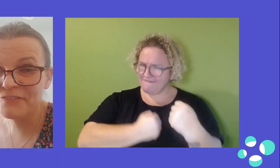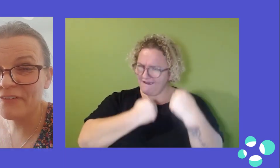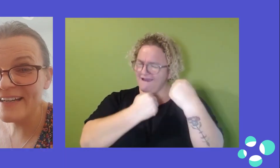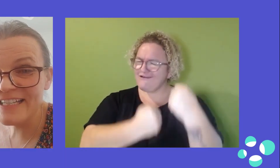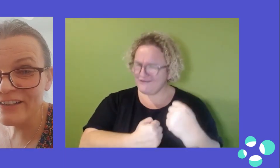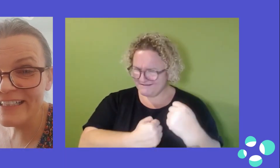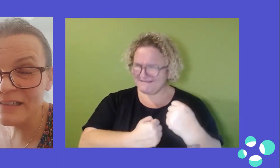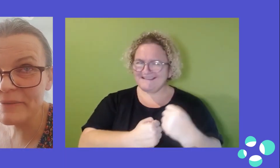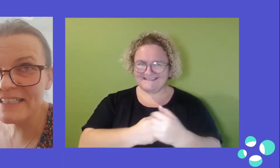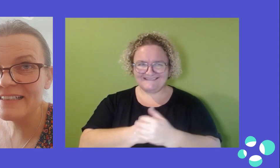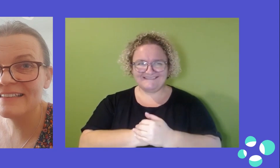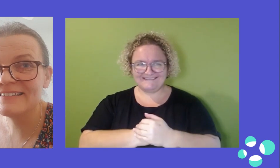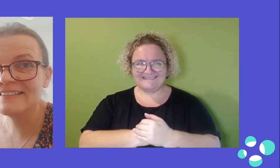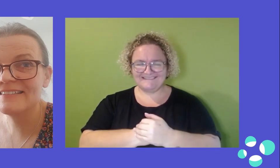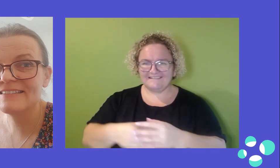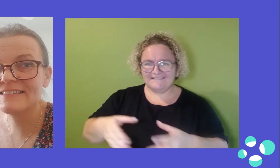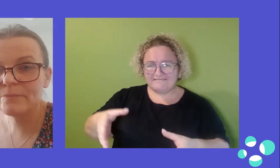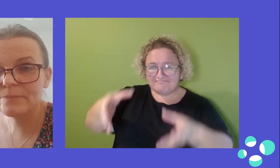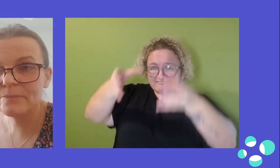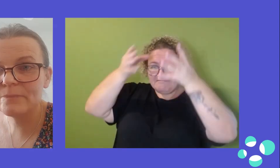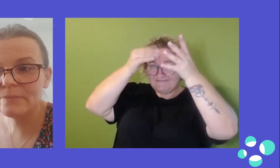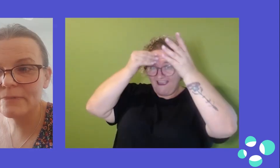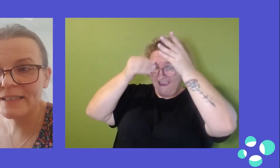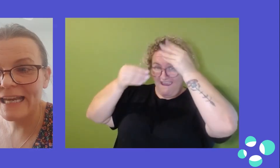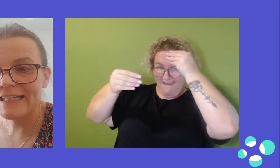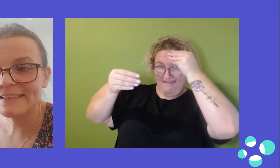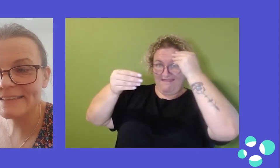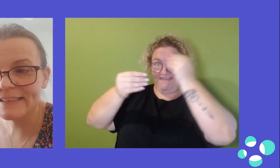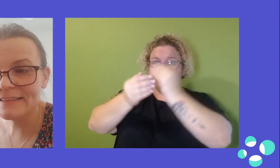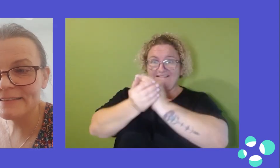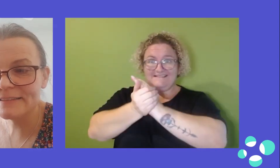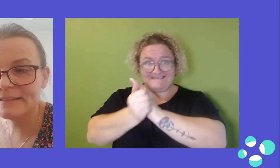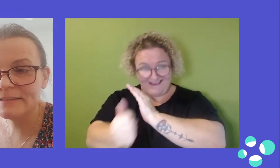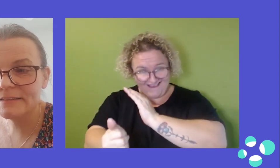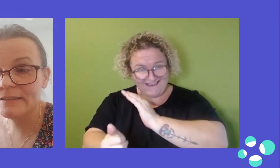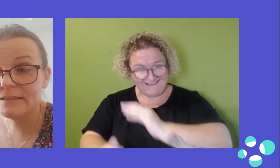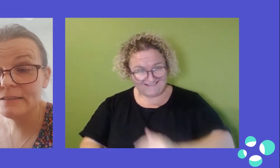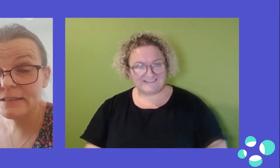fighting a little bit, gaining skills,